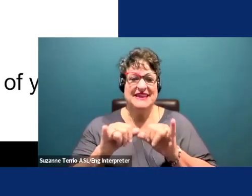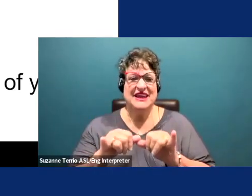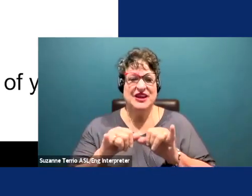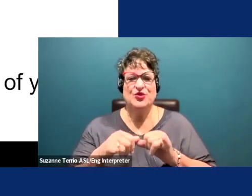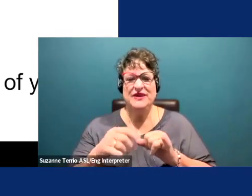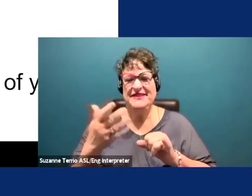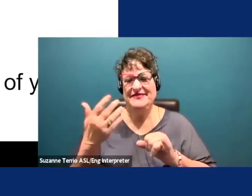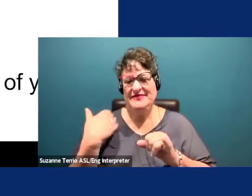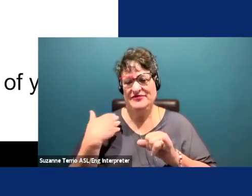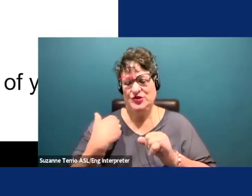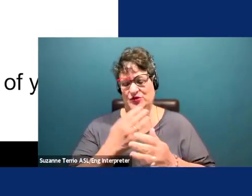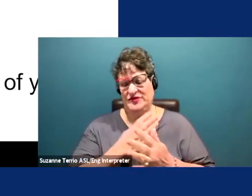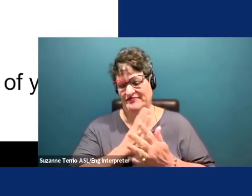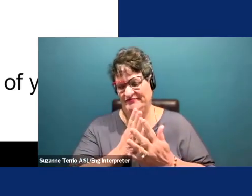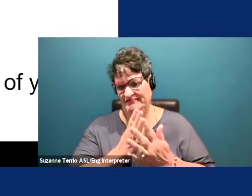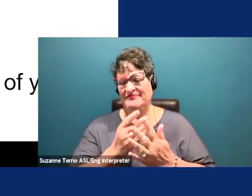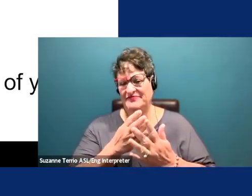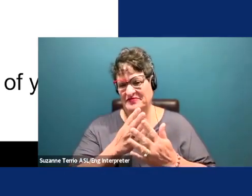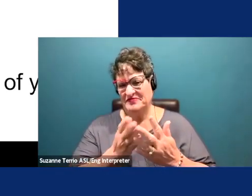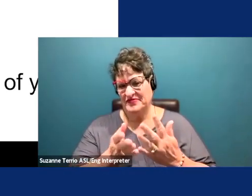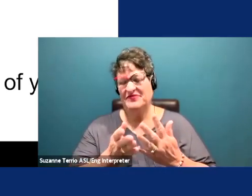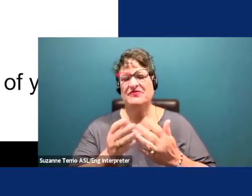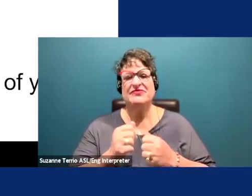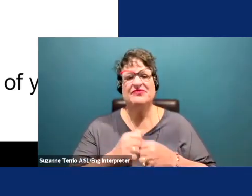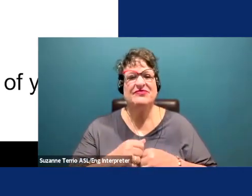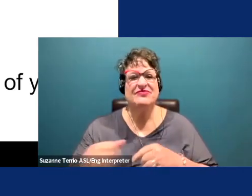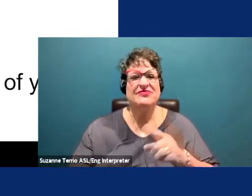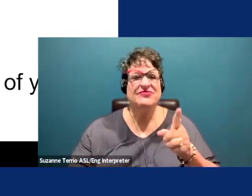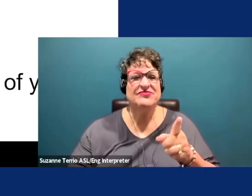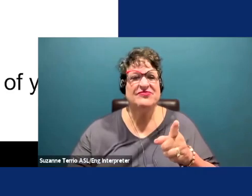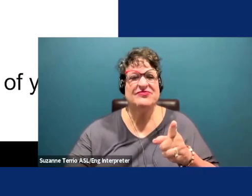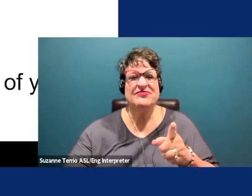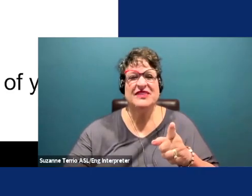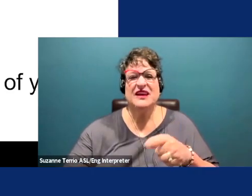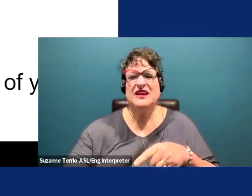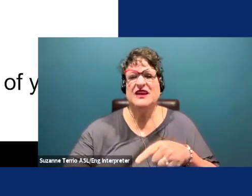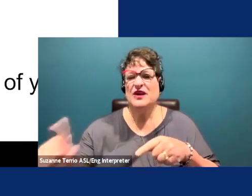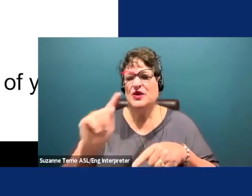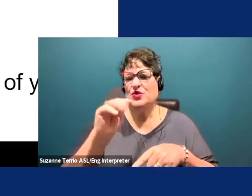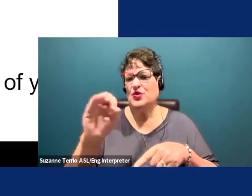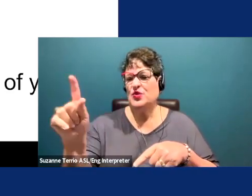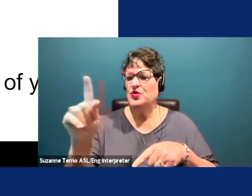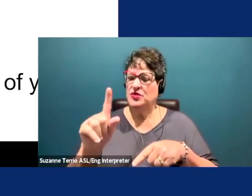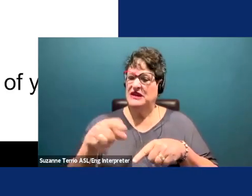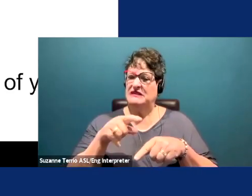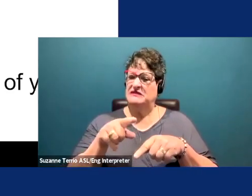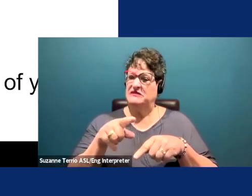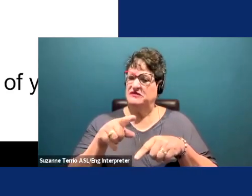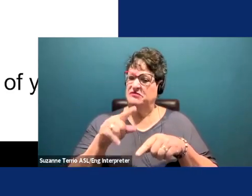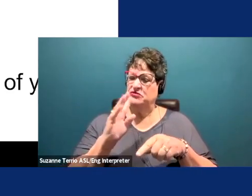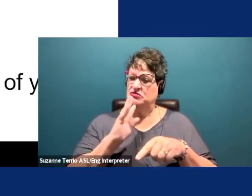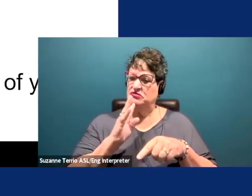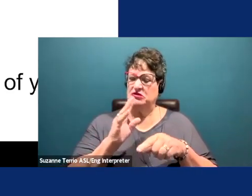a tool that folks should consider is plain language, which I kind of previewed in the readily accessible slide.